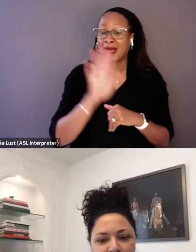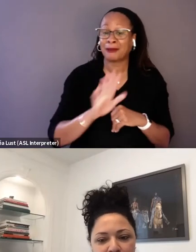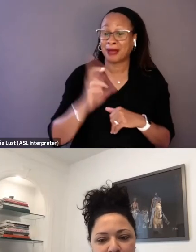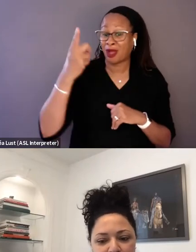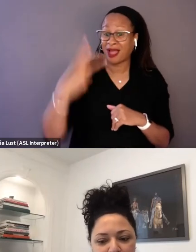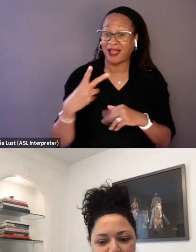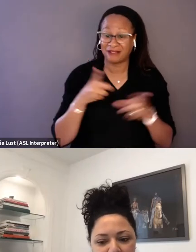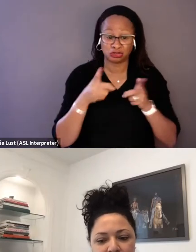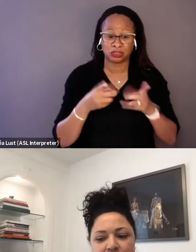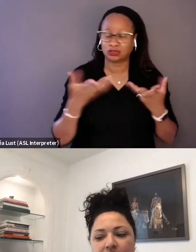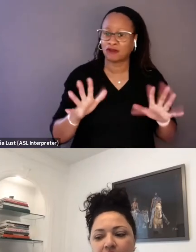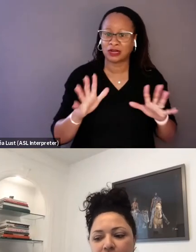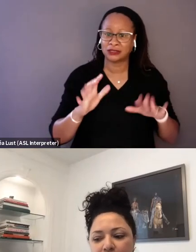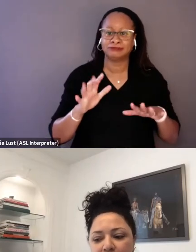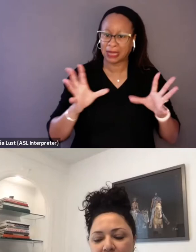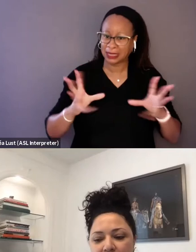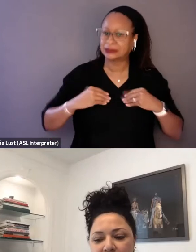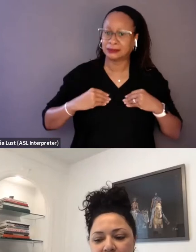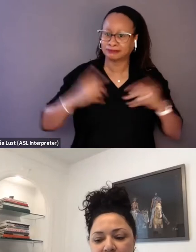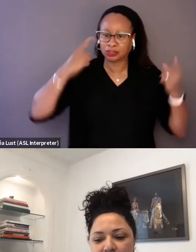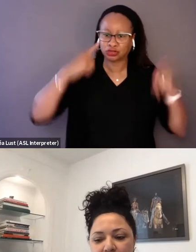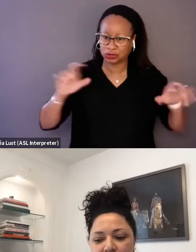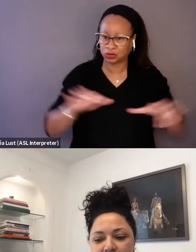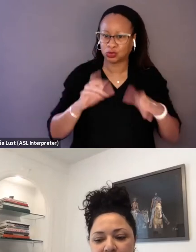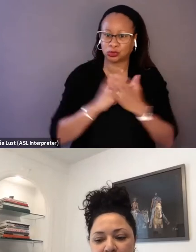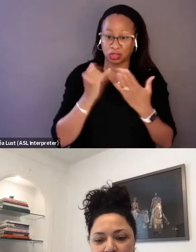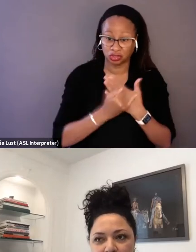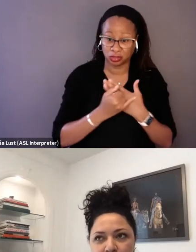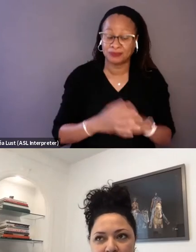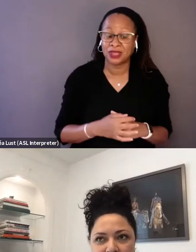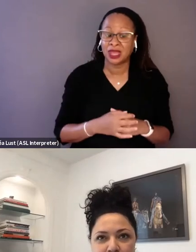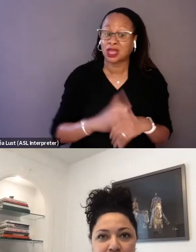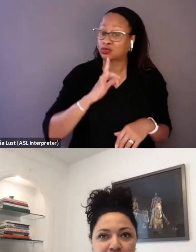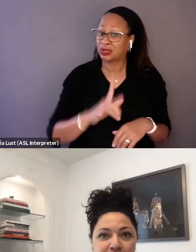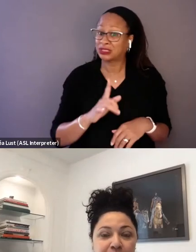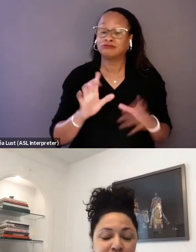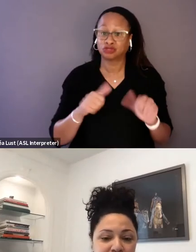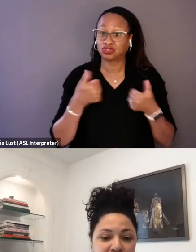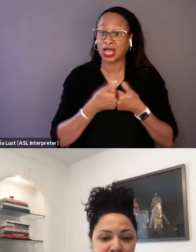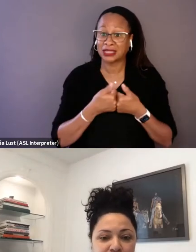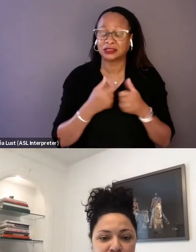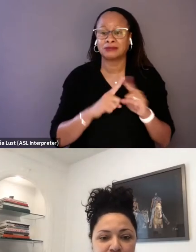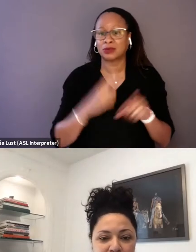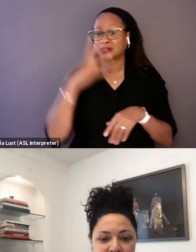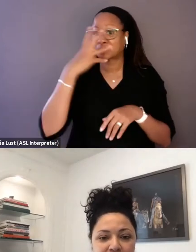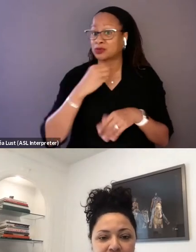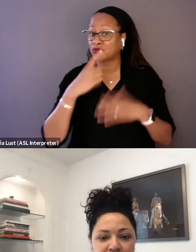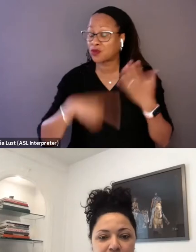were in place and it was a real challenge but it was the beauty of what the show did